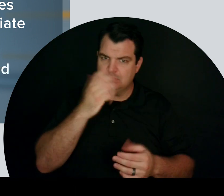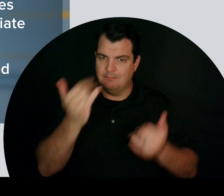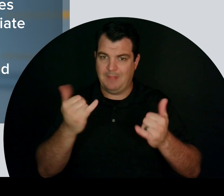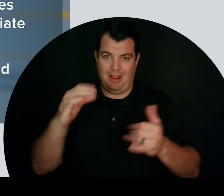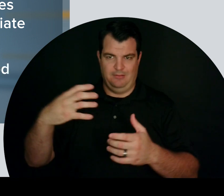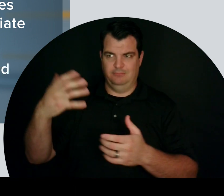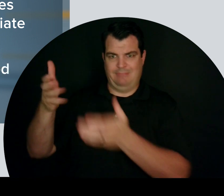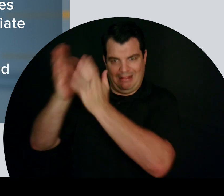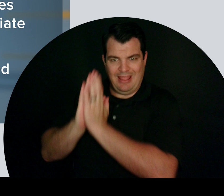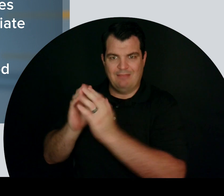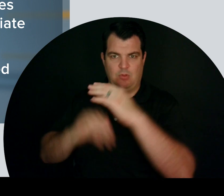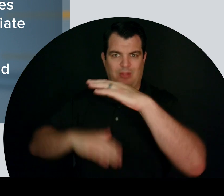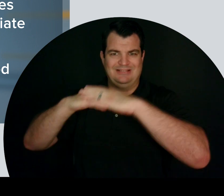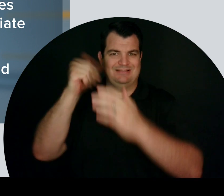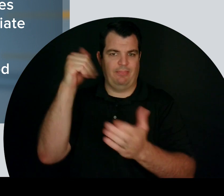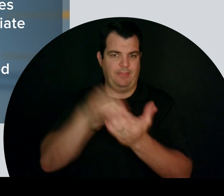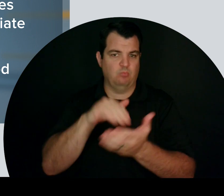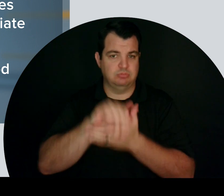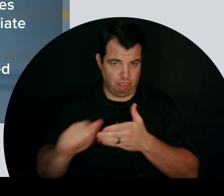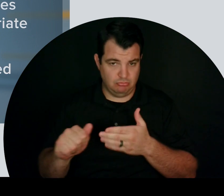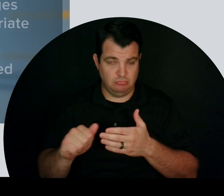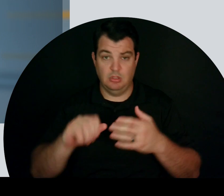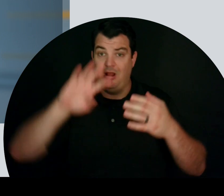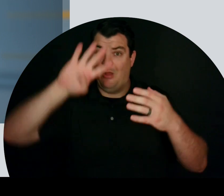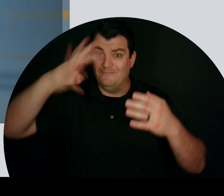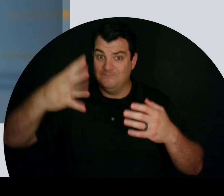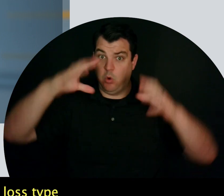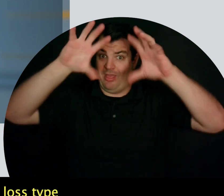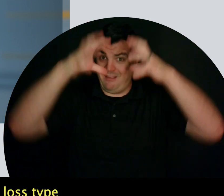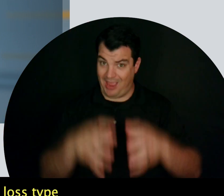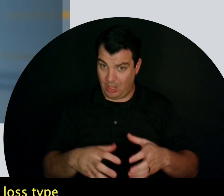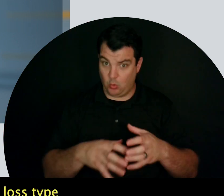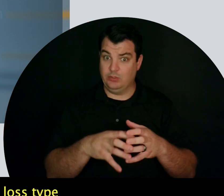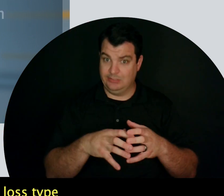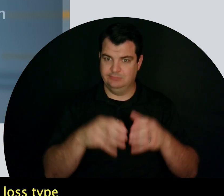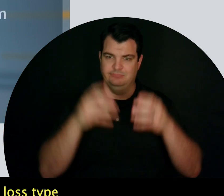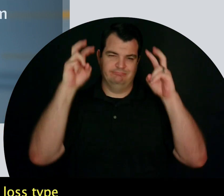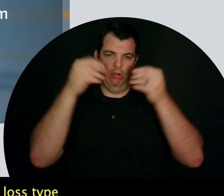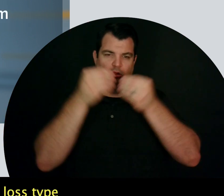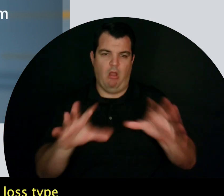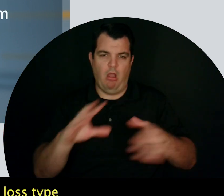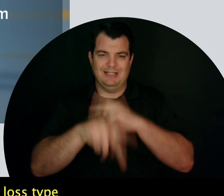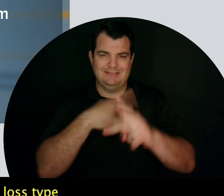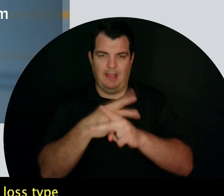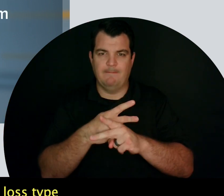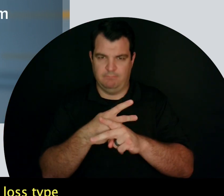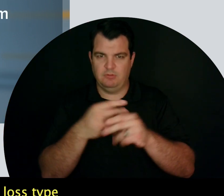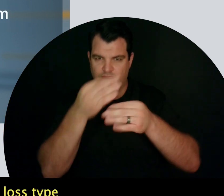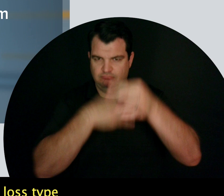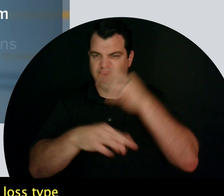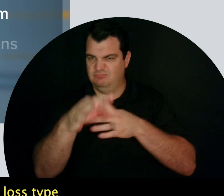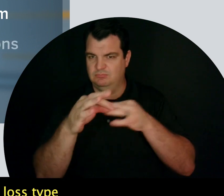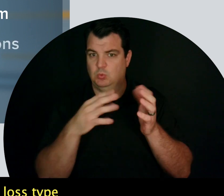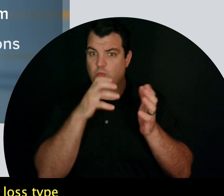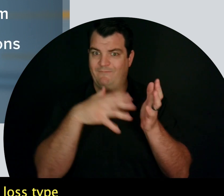for a claim to exceed $10,000. The fourth financial loss type allows reimbursement for loss of savings.